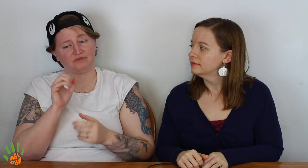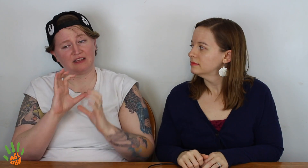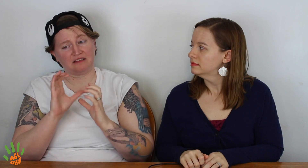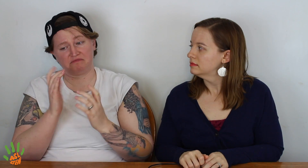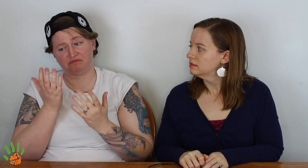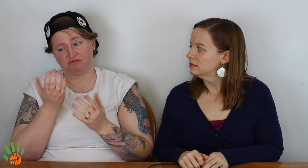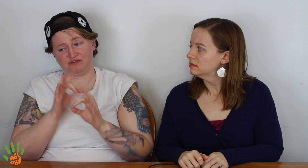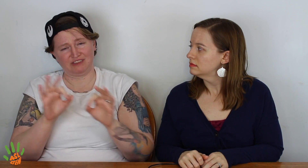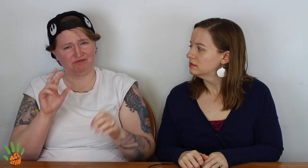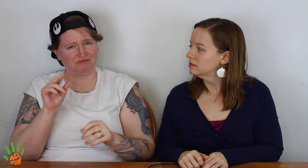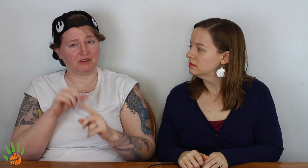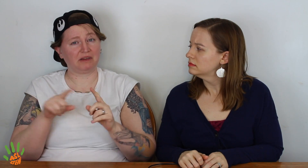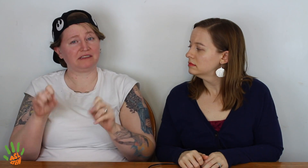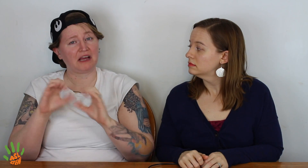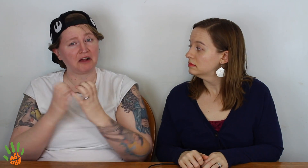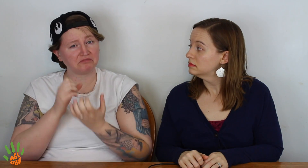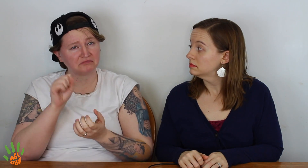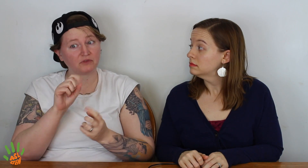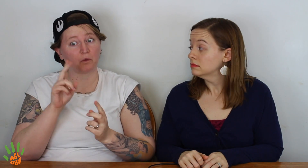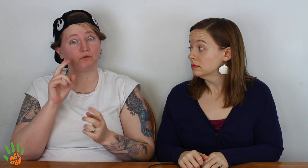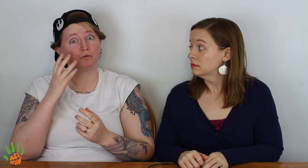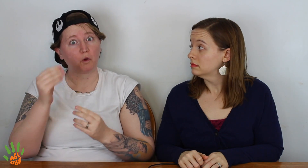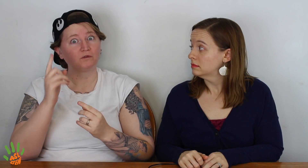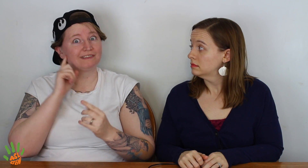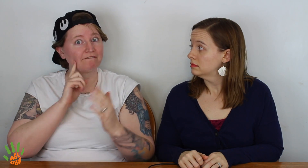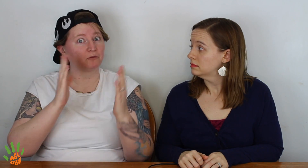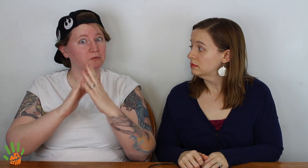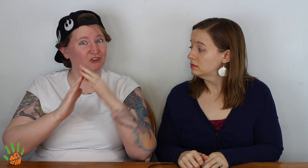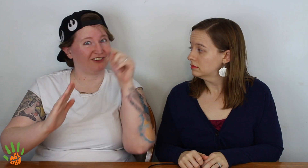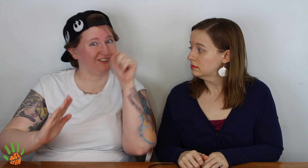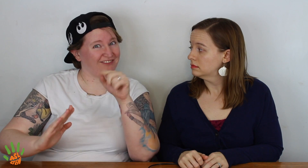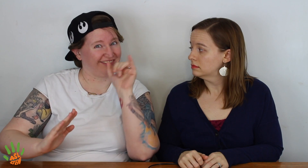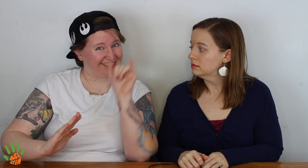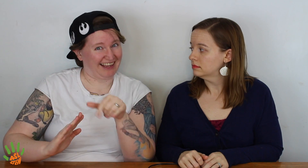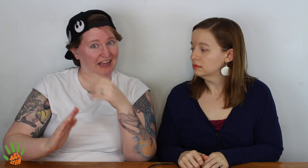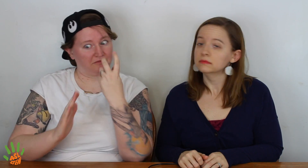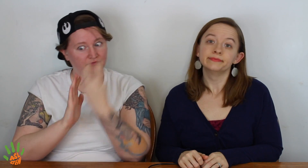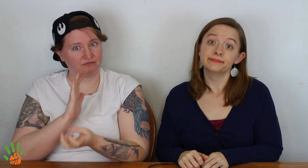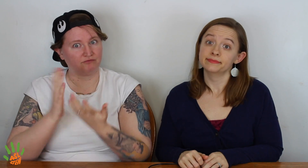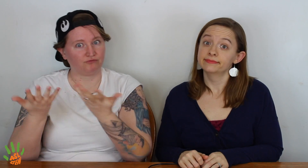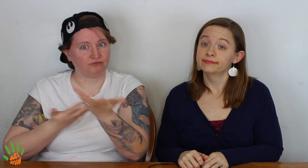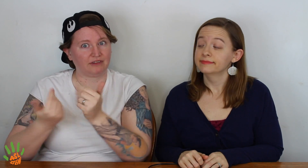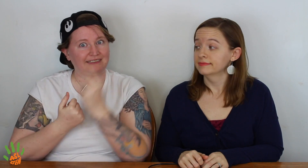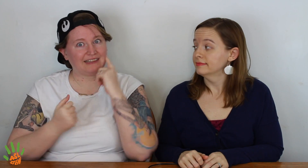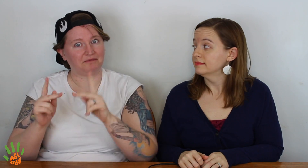then you don't have to get a degree. You could take courses, or go within the Deaf community. That's what you should really do.